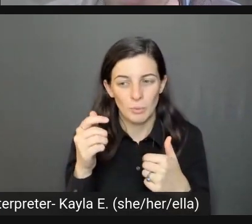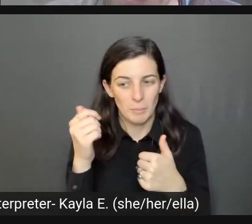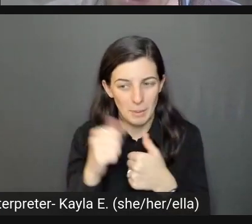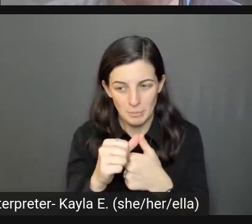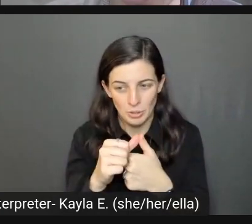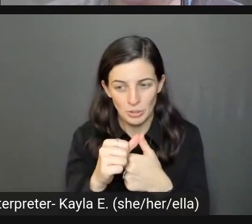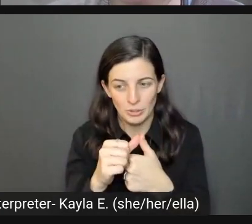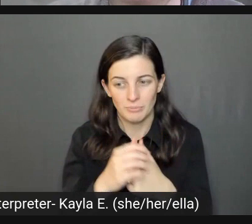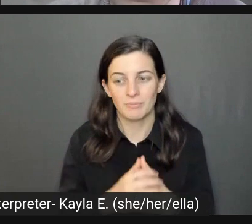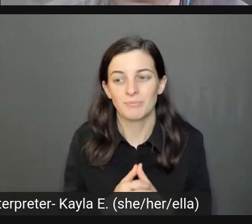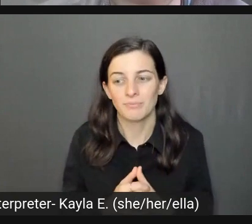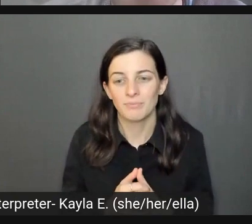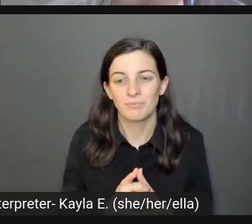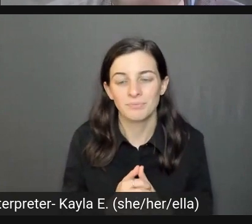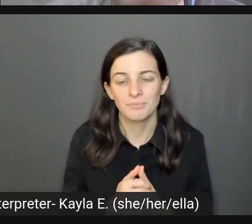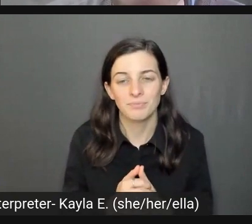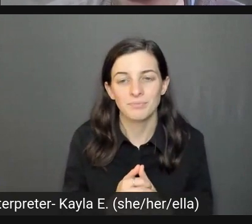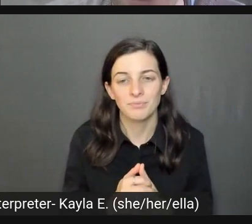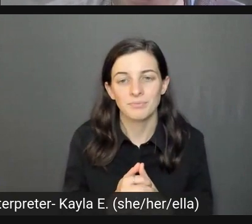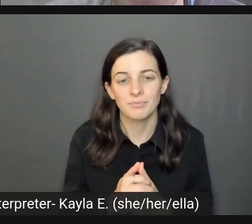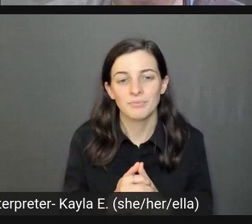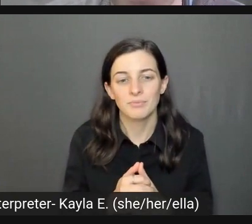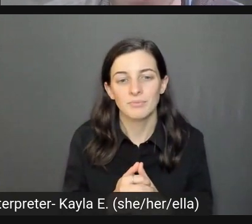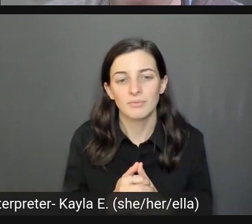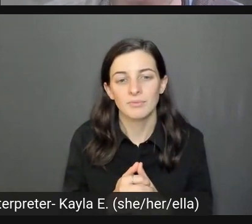He actually had some certain things.